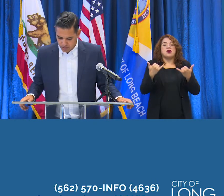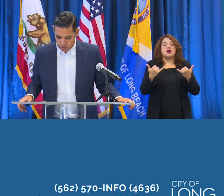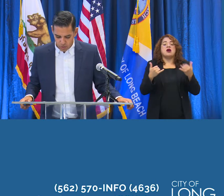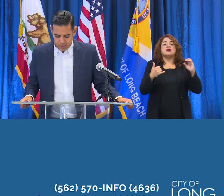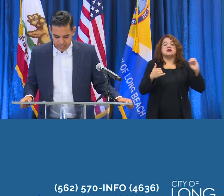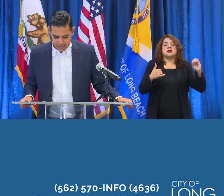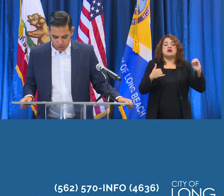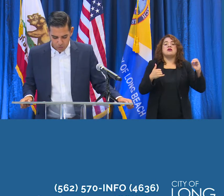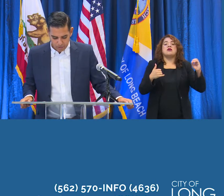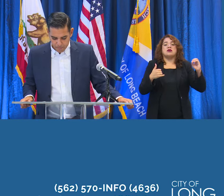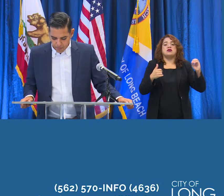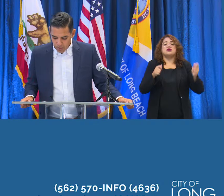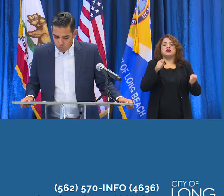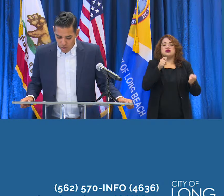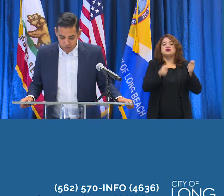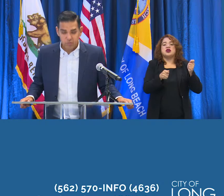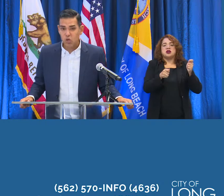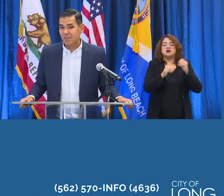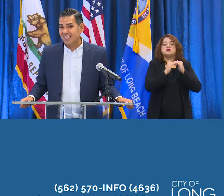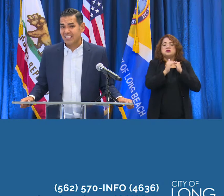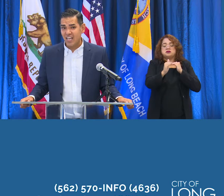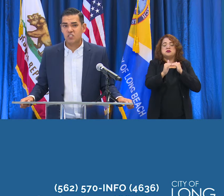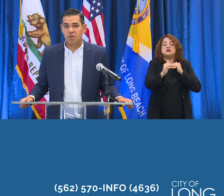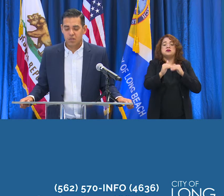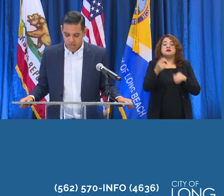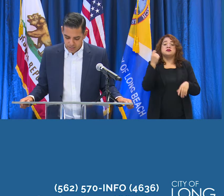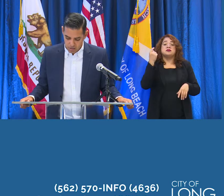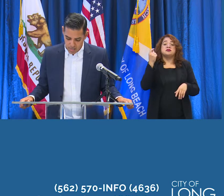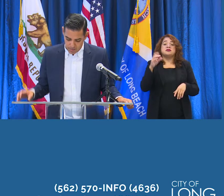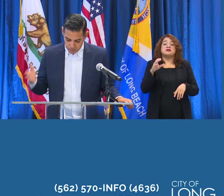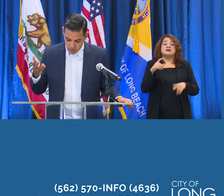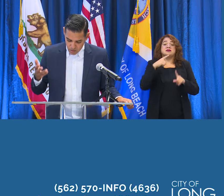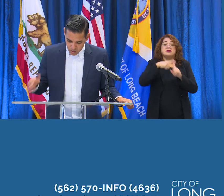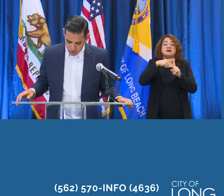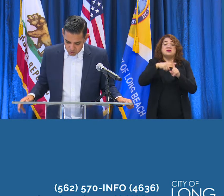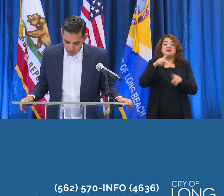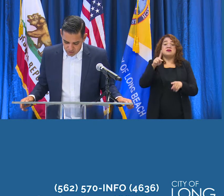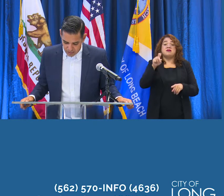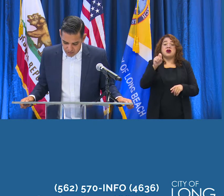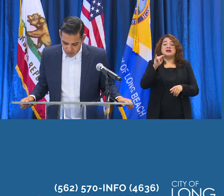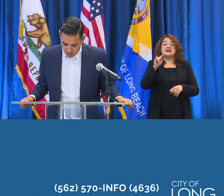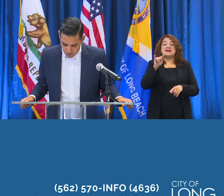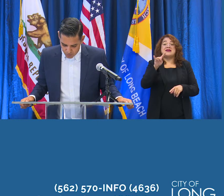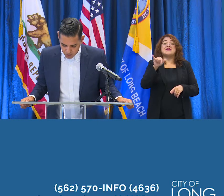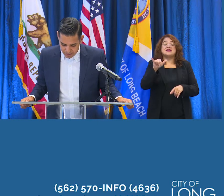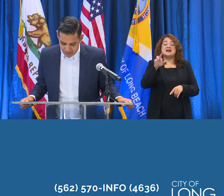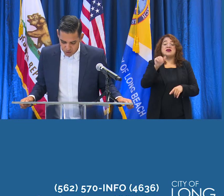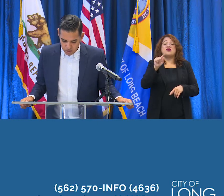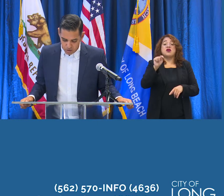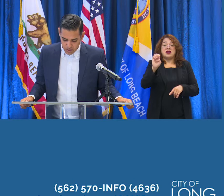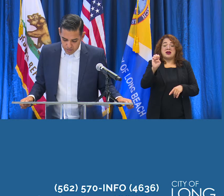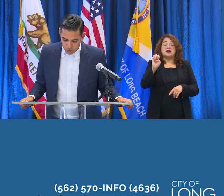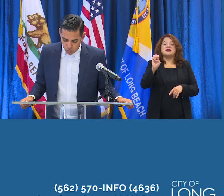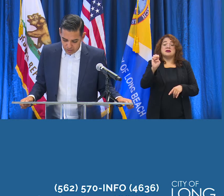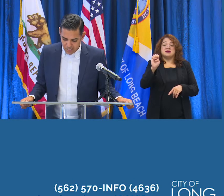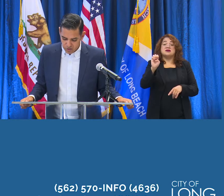we're working to getting lower. We also don't meet the case rate criteria, as you can see. They want less than 100 total cases